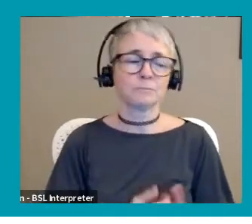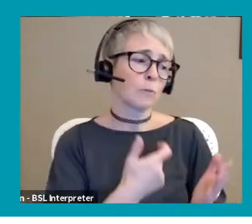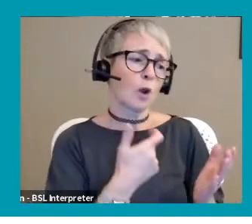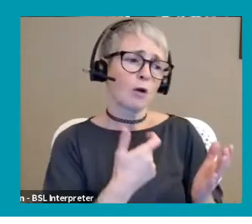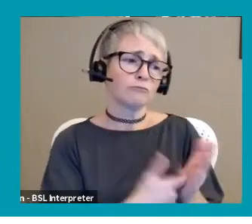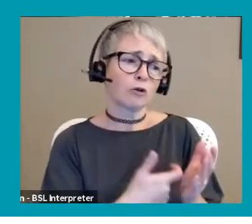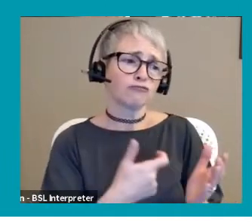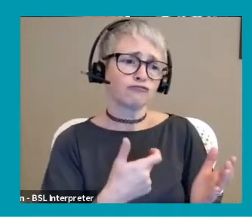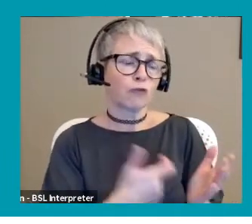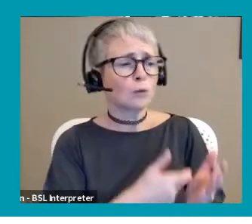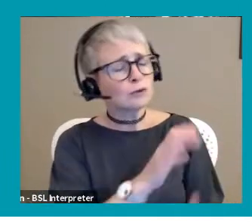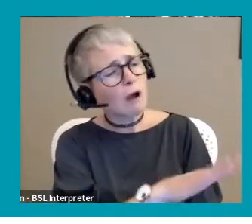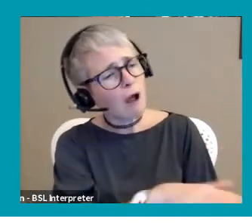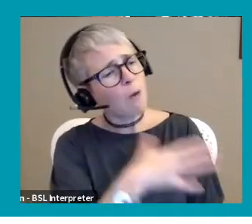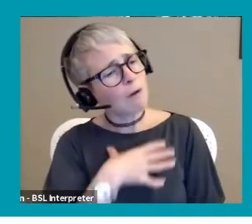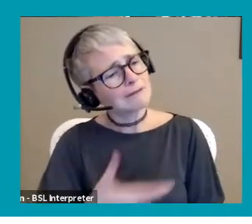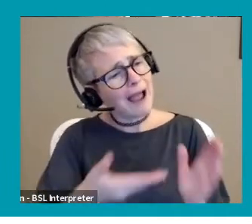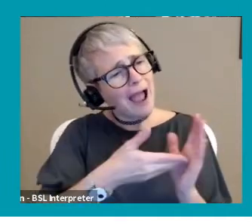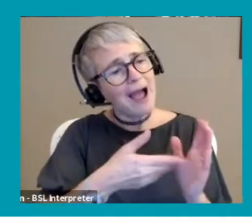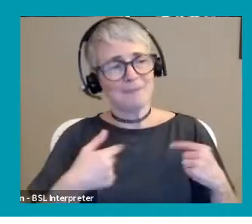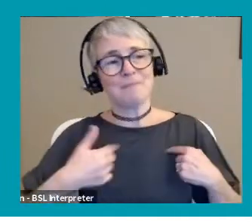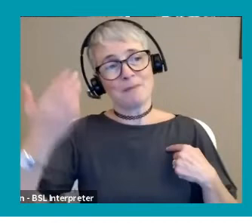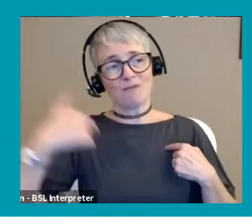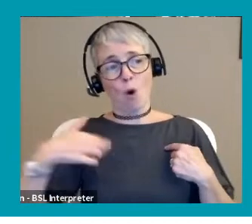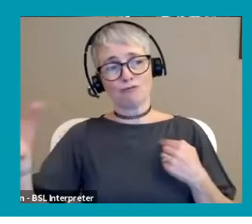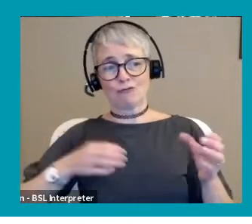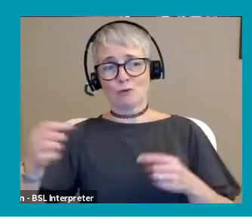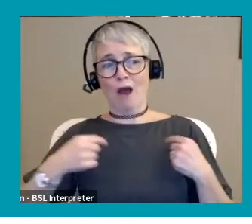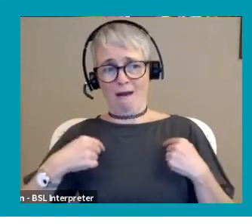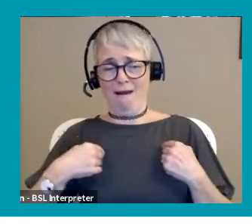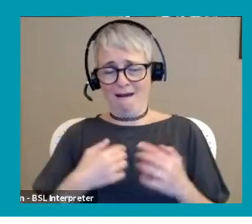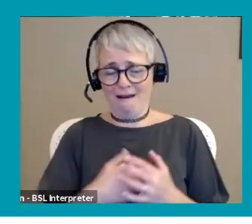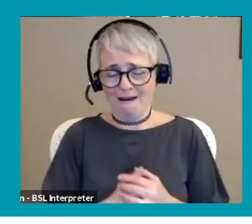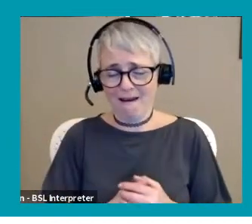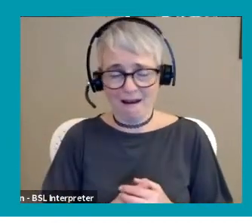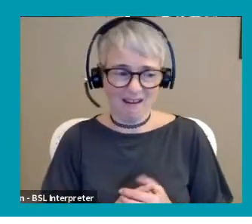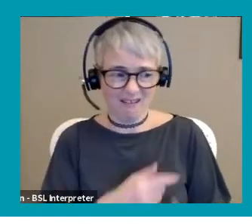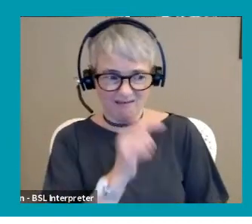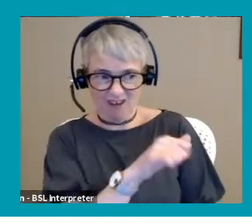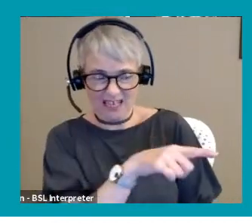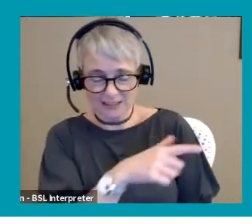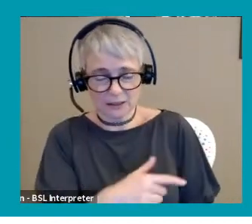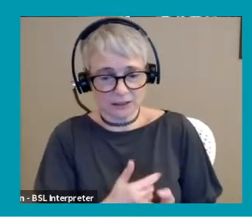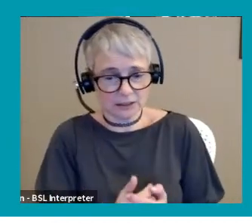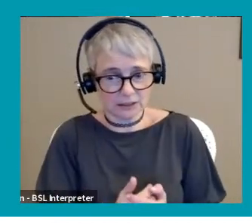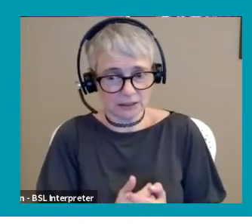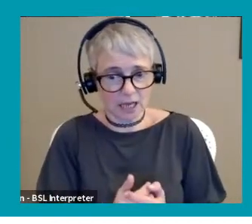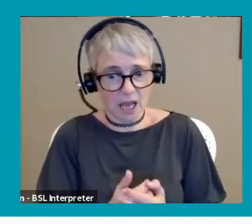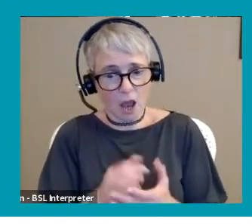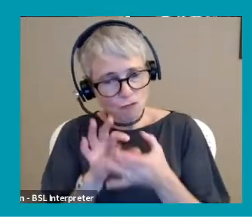ex recruiter myself Tammy, you are spot on about building that relationship with the recruiter.